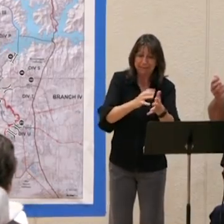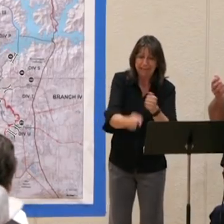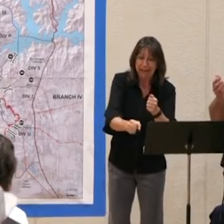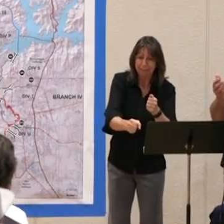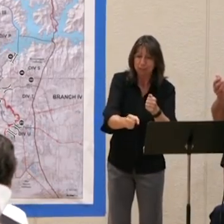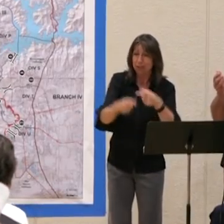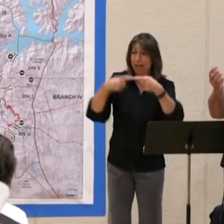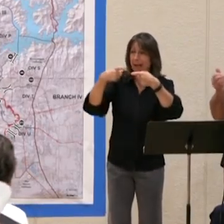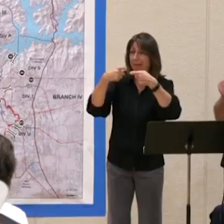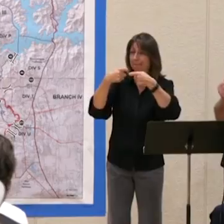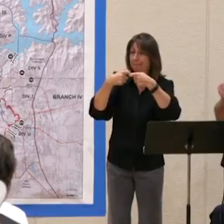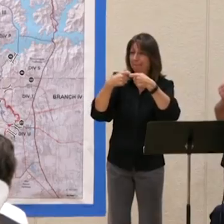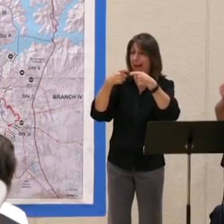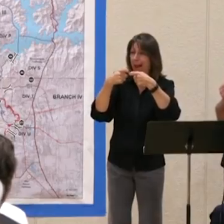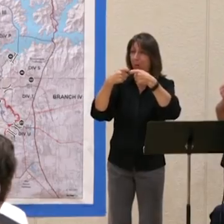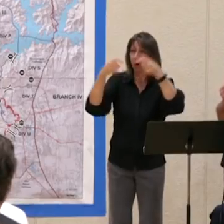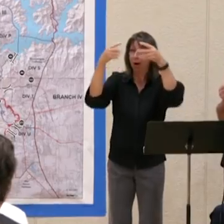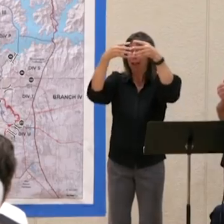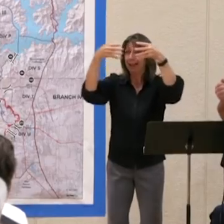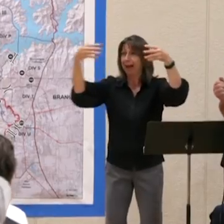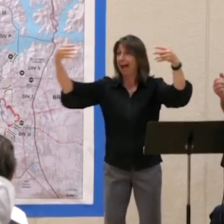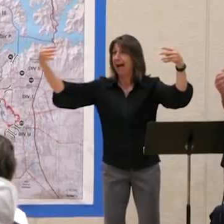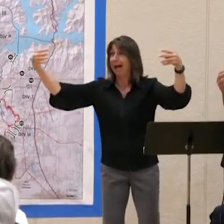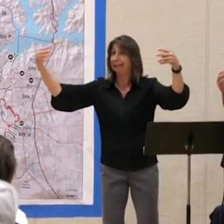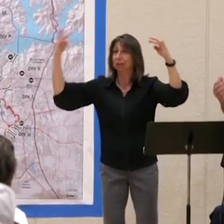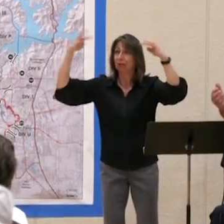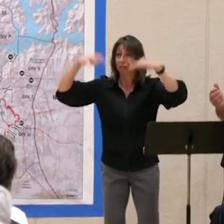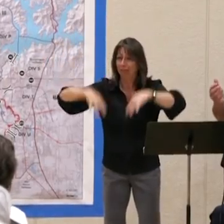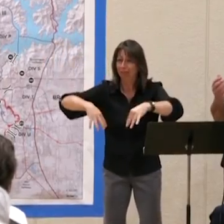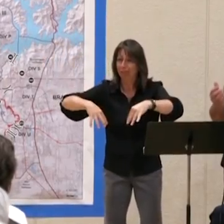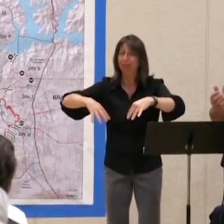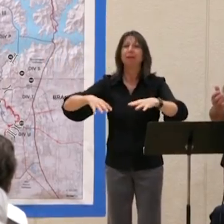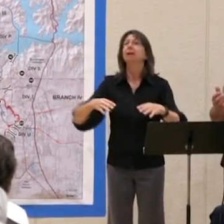get those back up or the utility companies do when we come to the